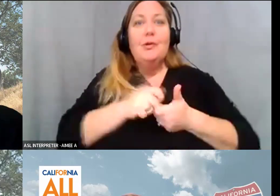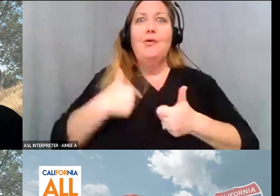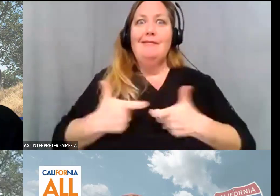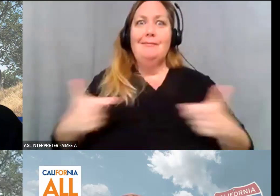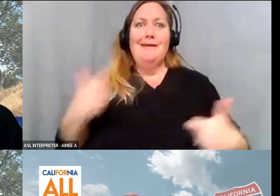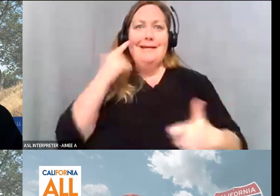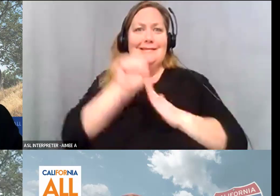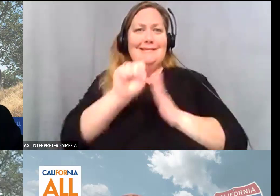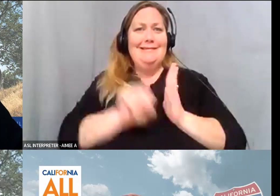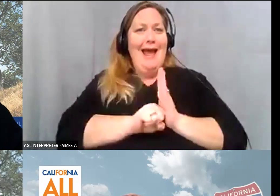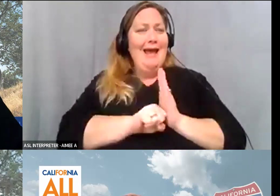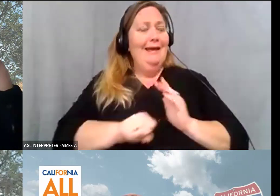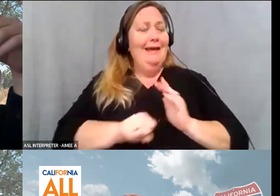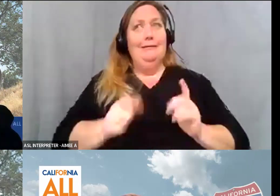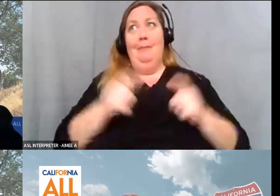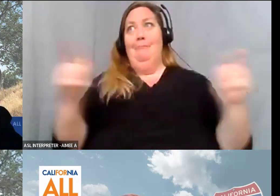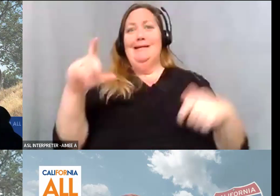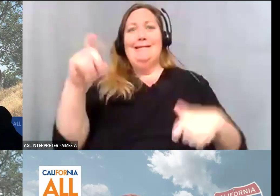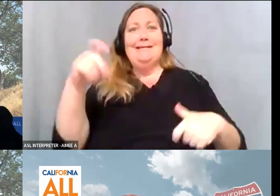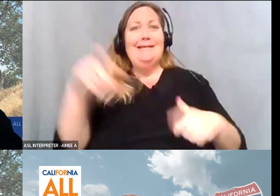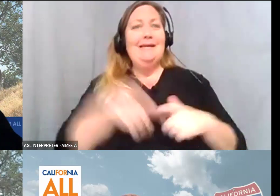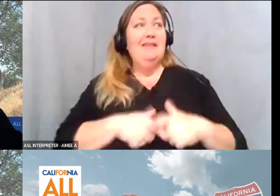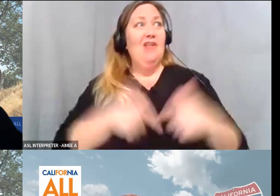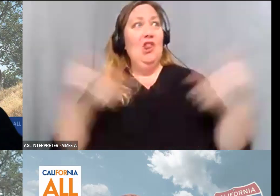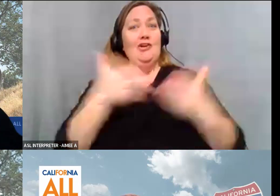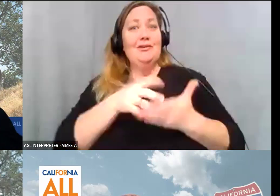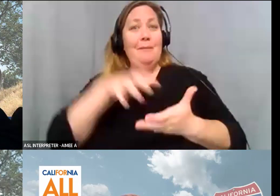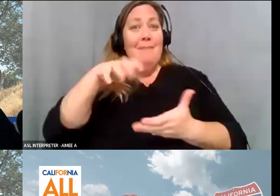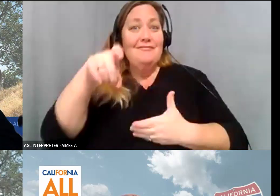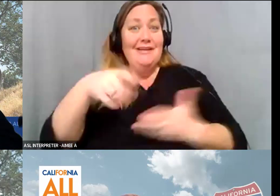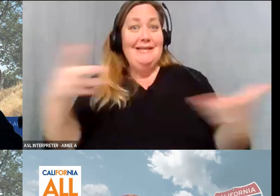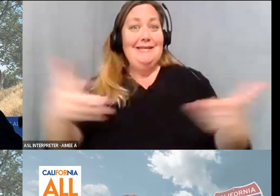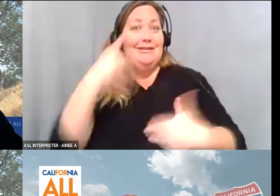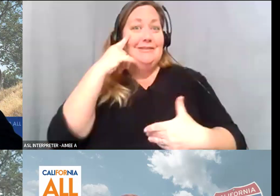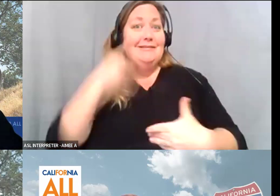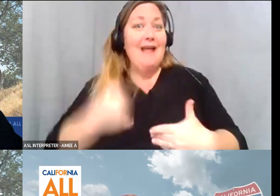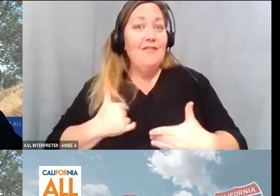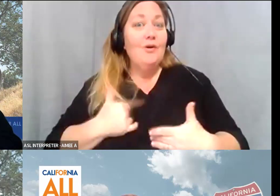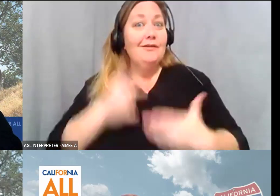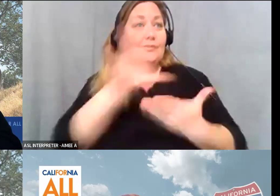potentially the biggest amount of need, the largest amount of need here. And so there's